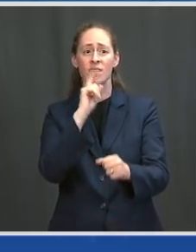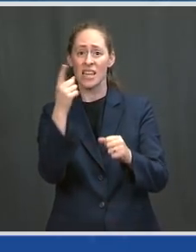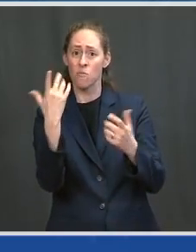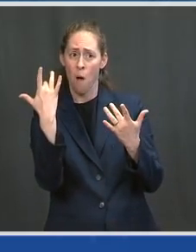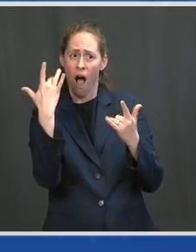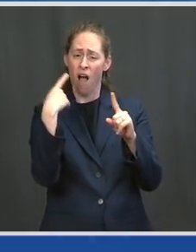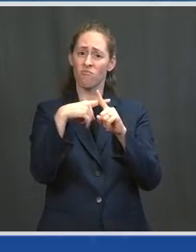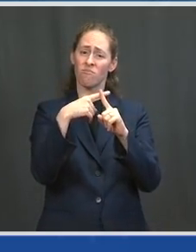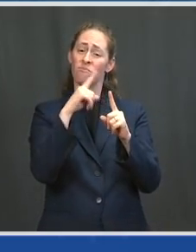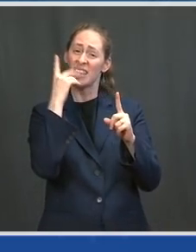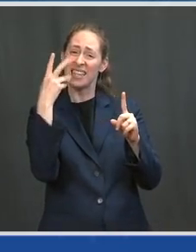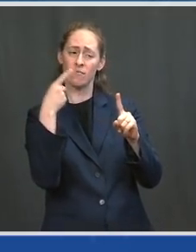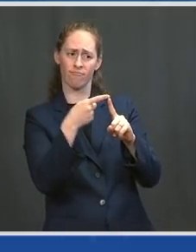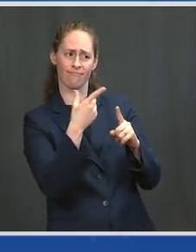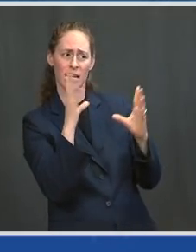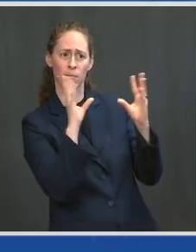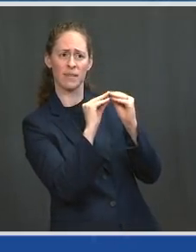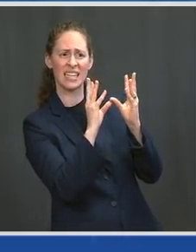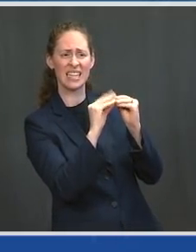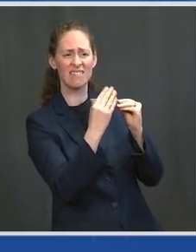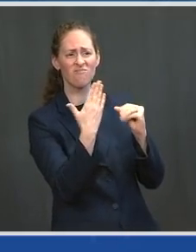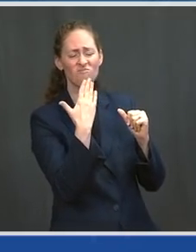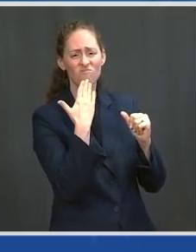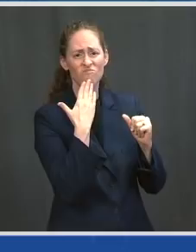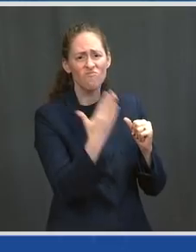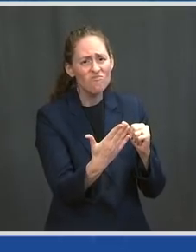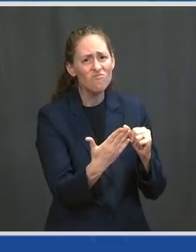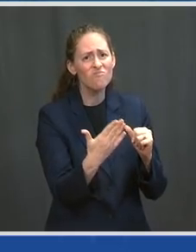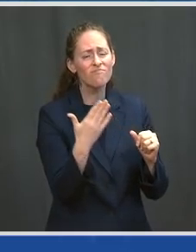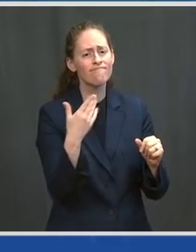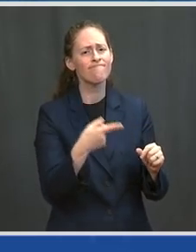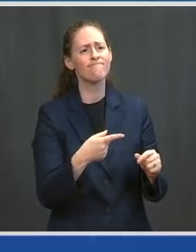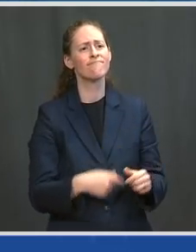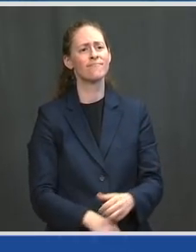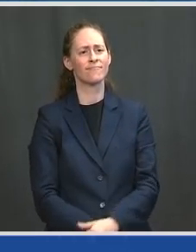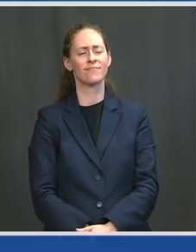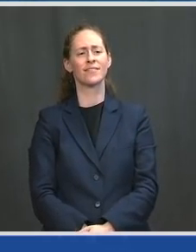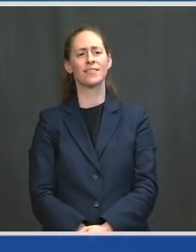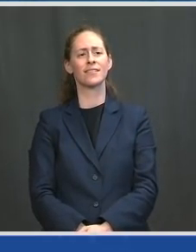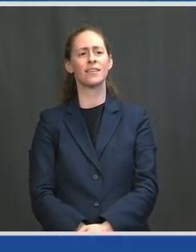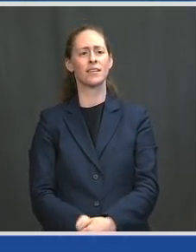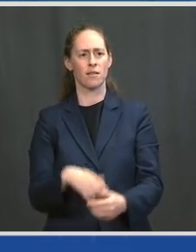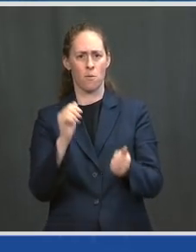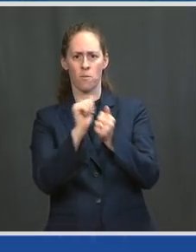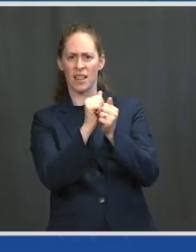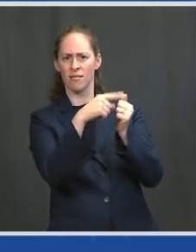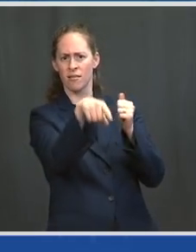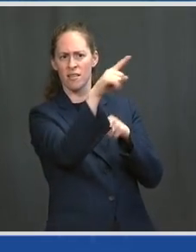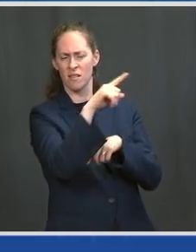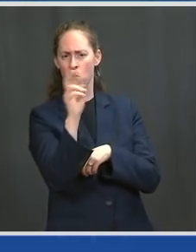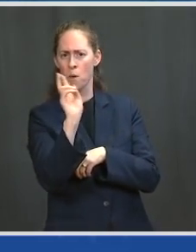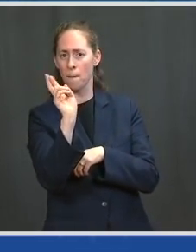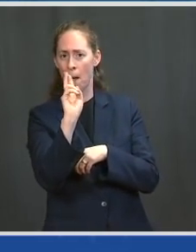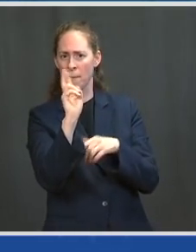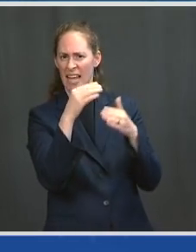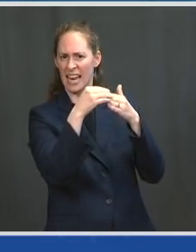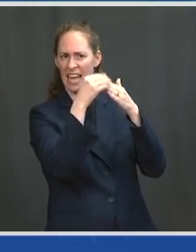with the Republican Leader in the House and with Mitch --